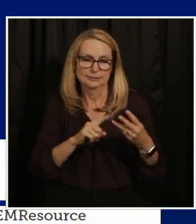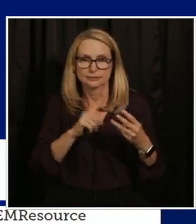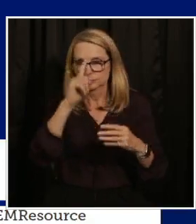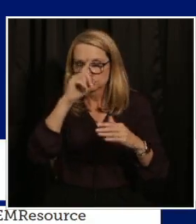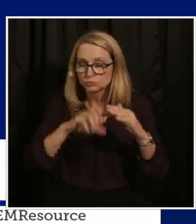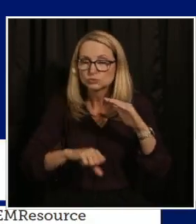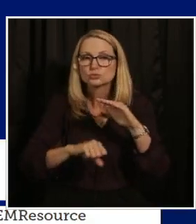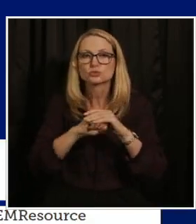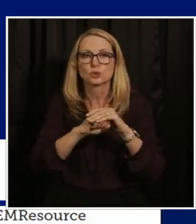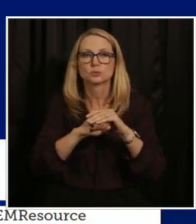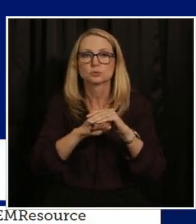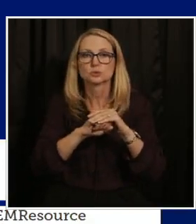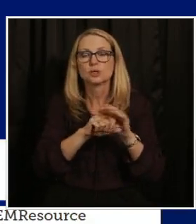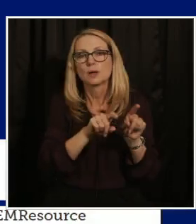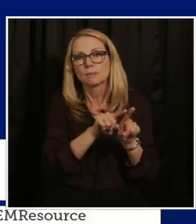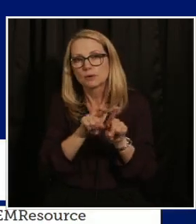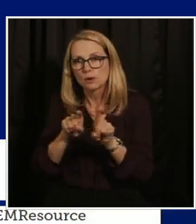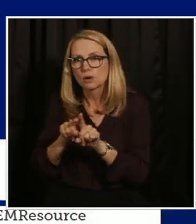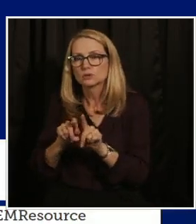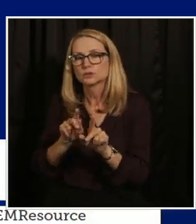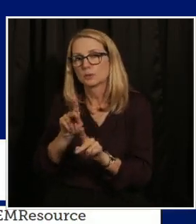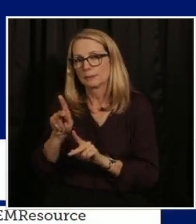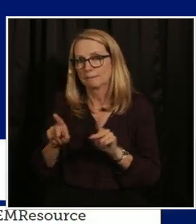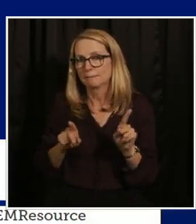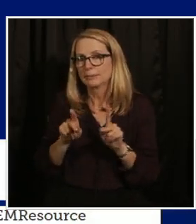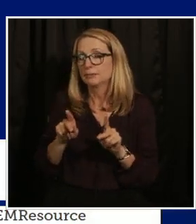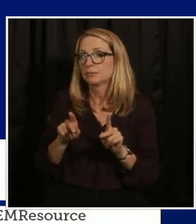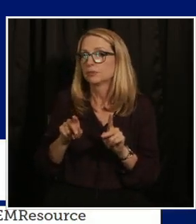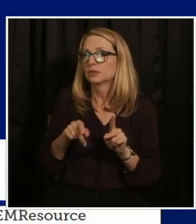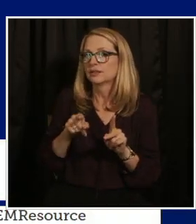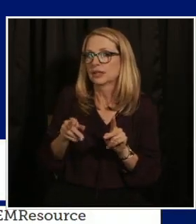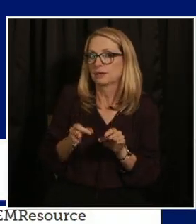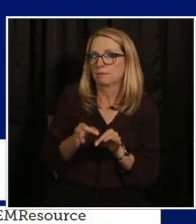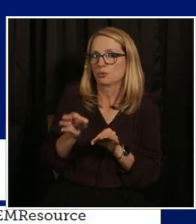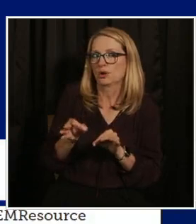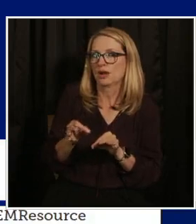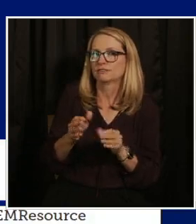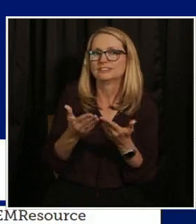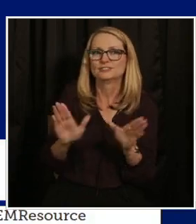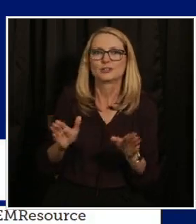of their pandemic because they were afraid to go to their doctor and this is all coming together